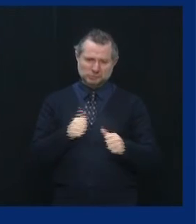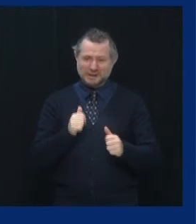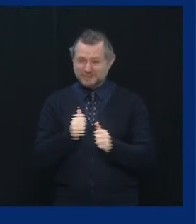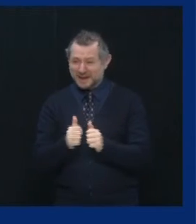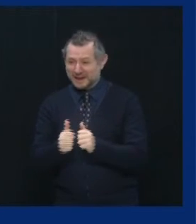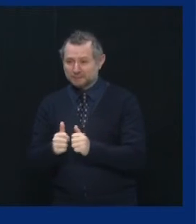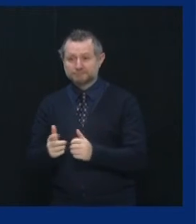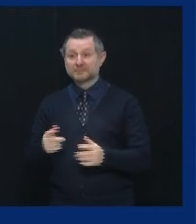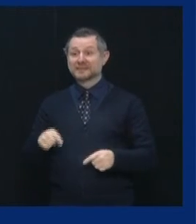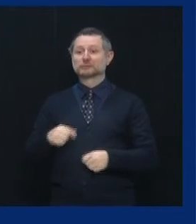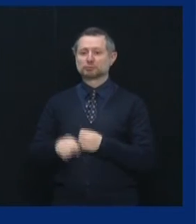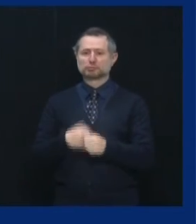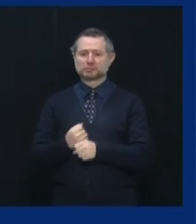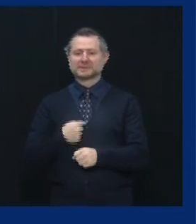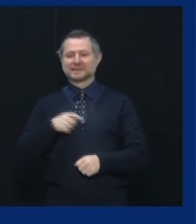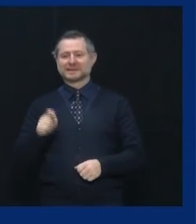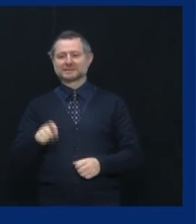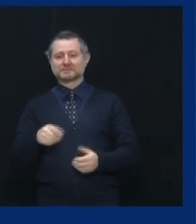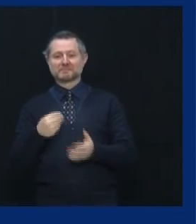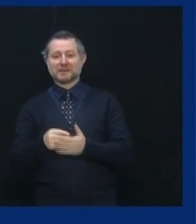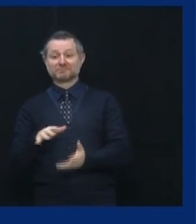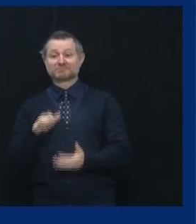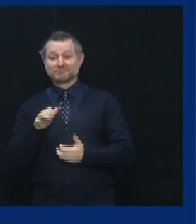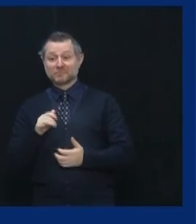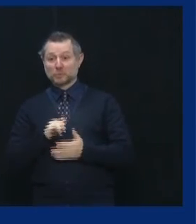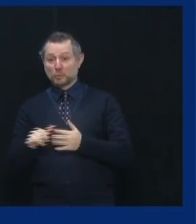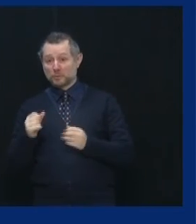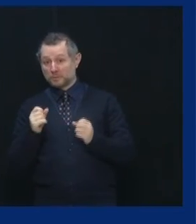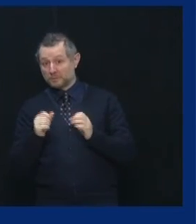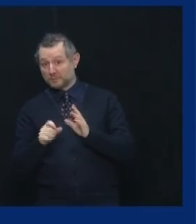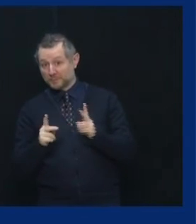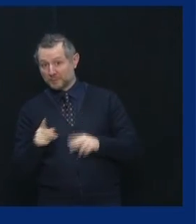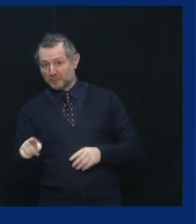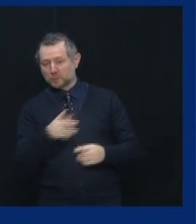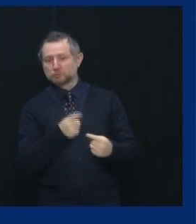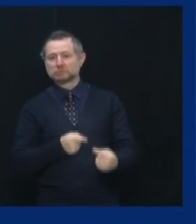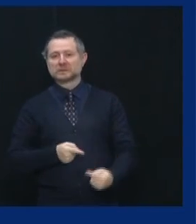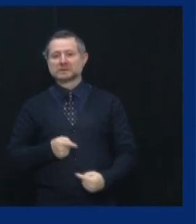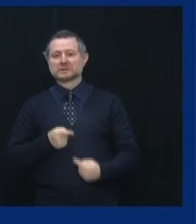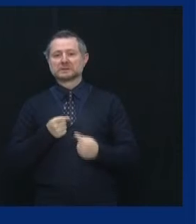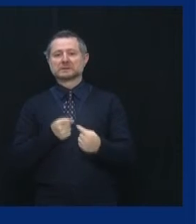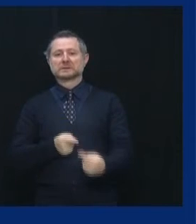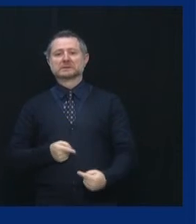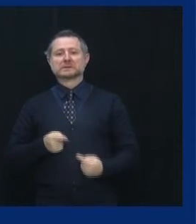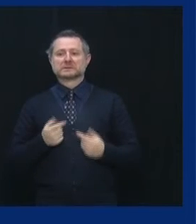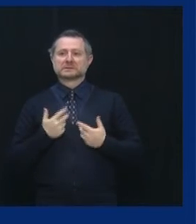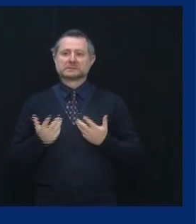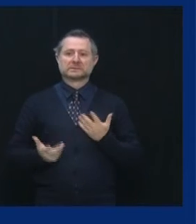SO I SUPPORTED IT FOR YEARS. I'VE TRIED TO PASS IT. BUT THIS IS THE YEAR WHERE WE DO